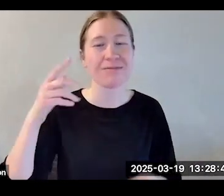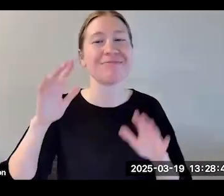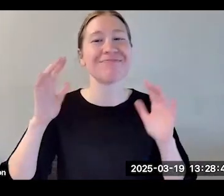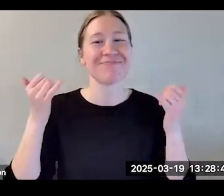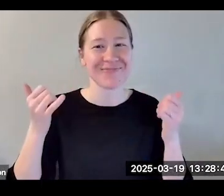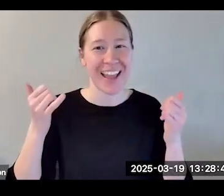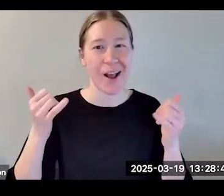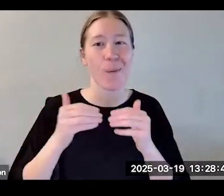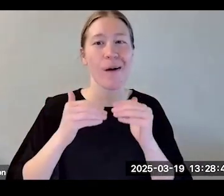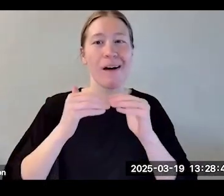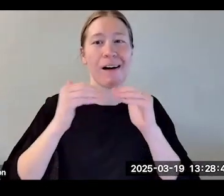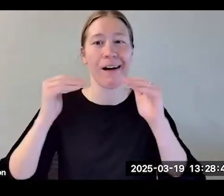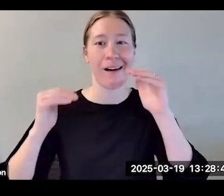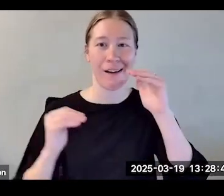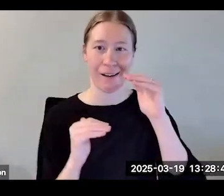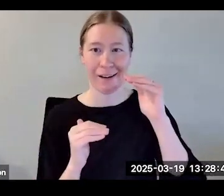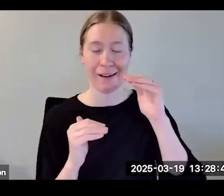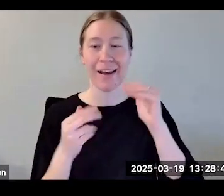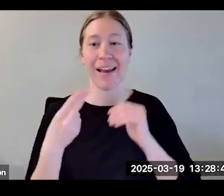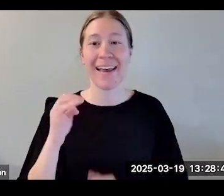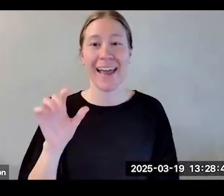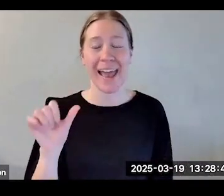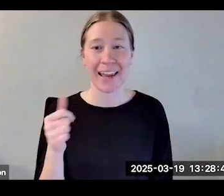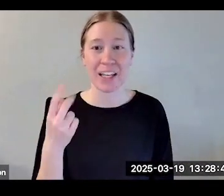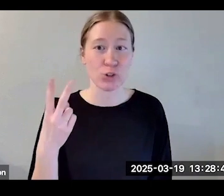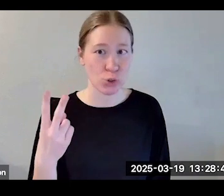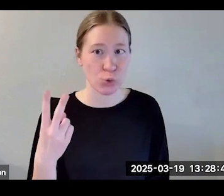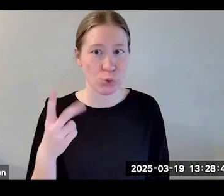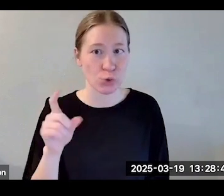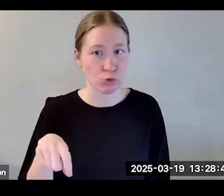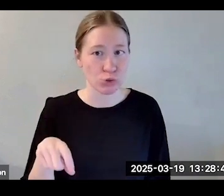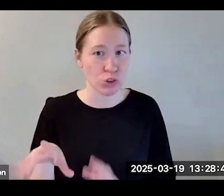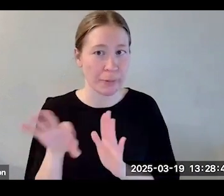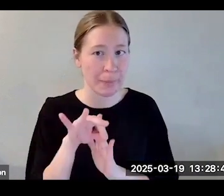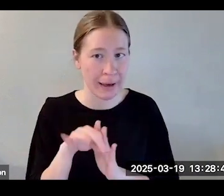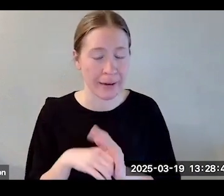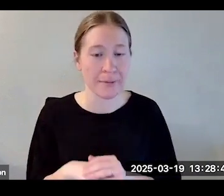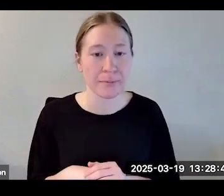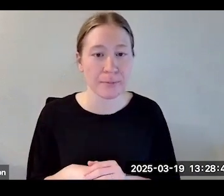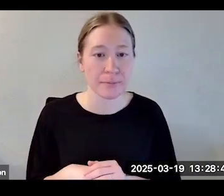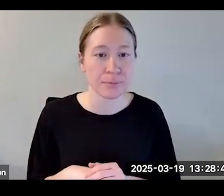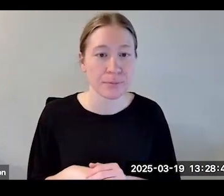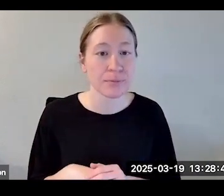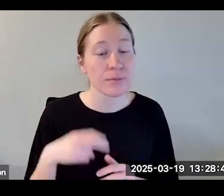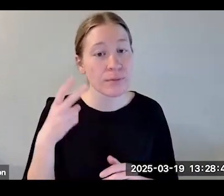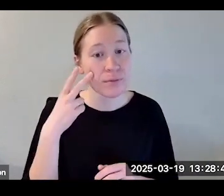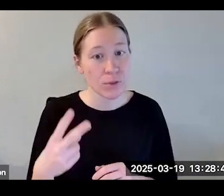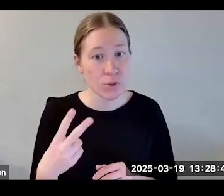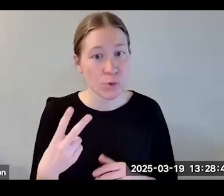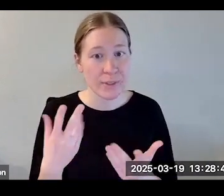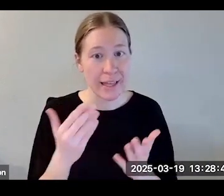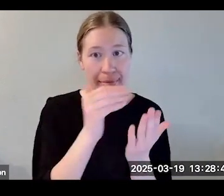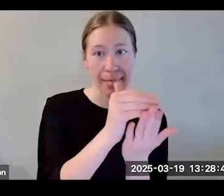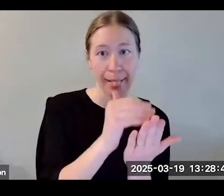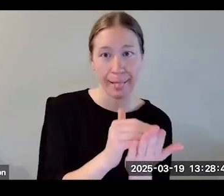They were all visually styled the same. And we can see in this list that these are all being listed off,